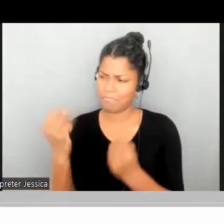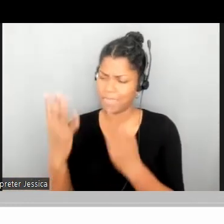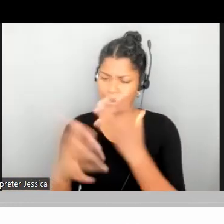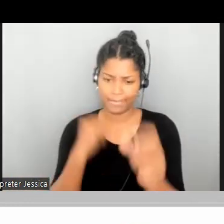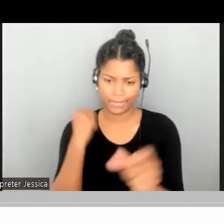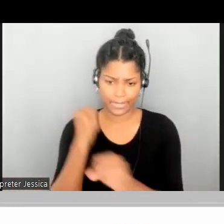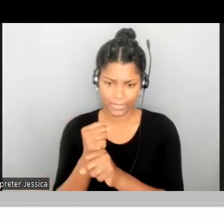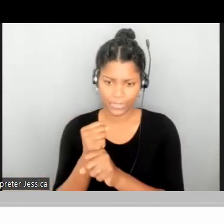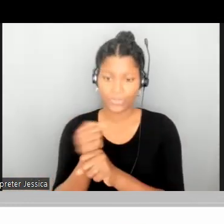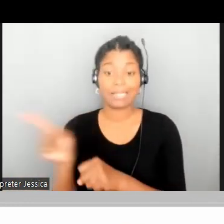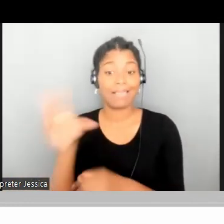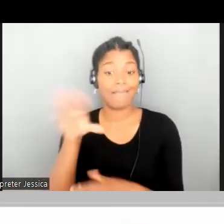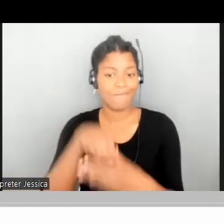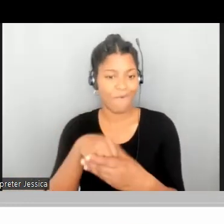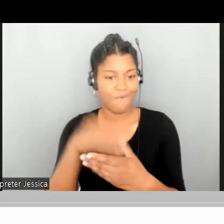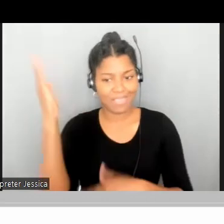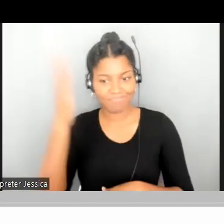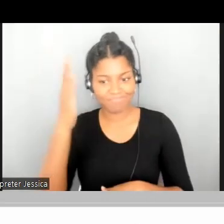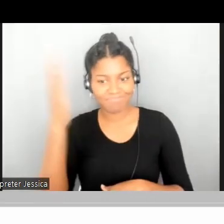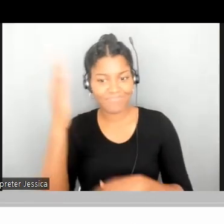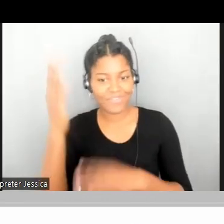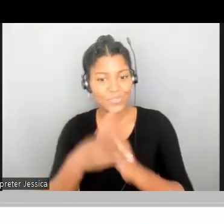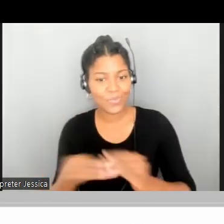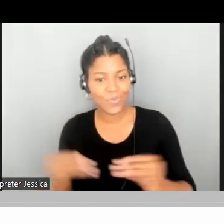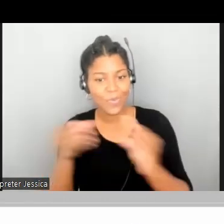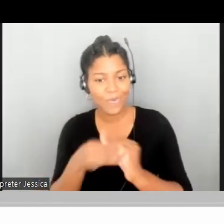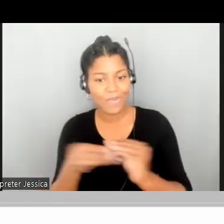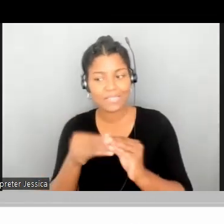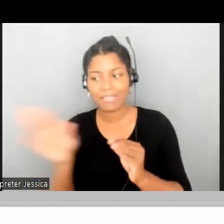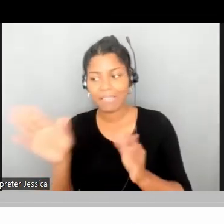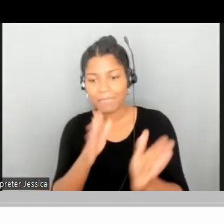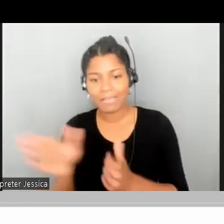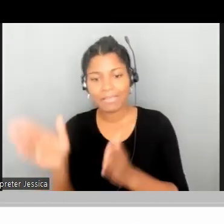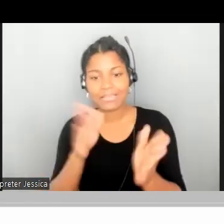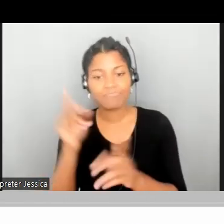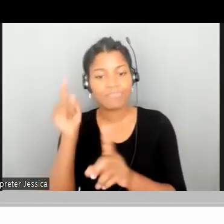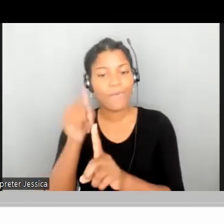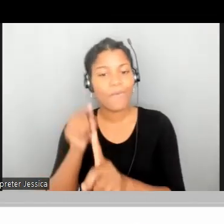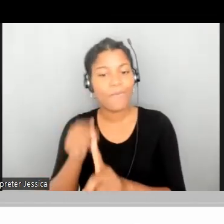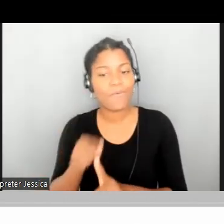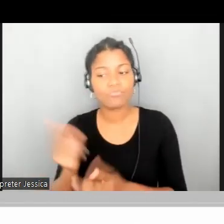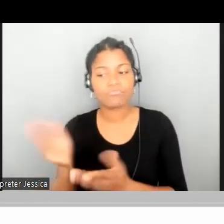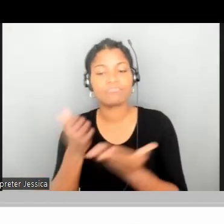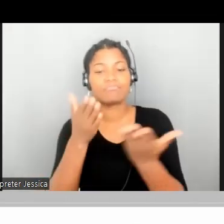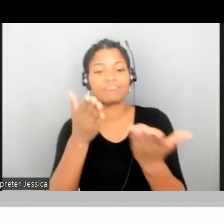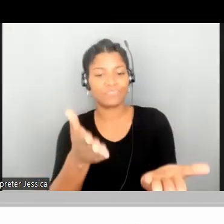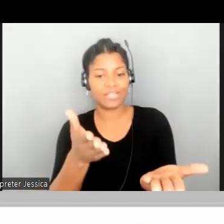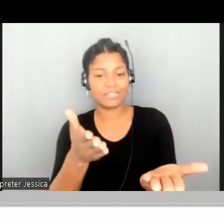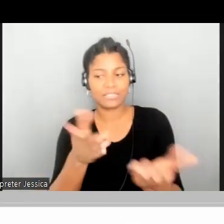They will share stories and strategies on how they really help not only transition people